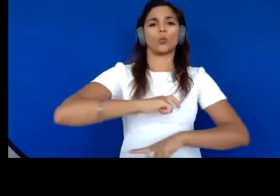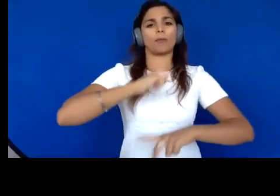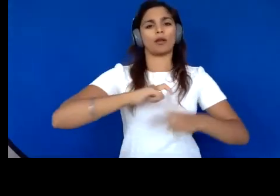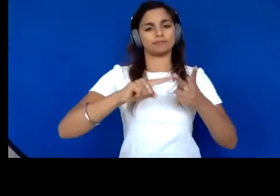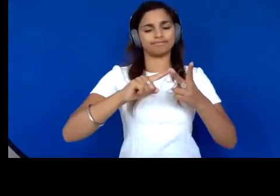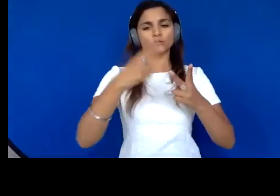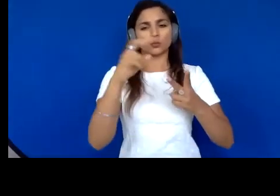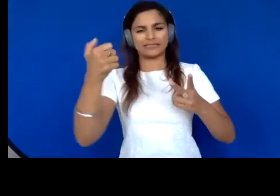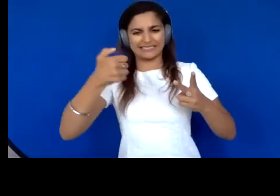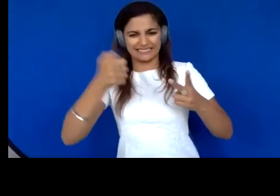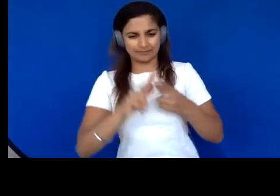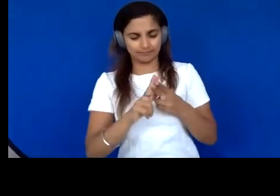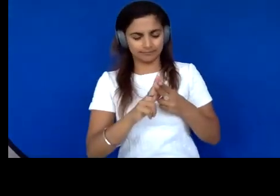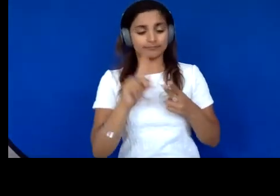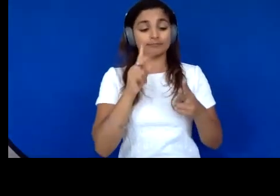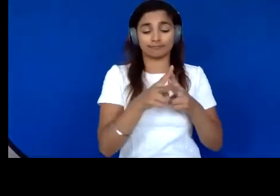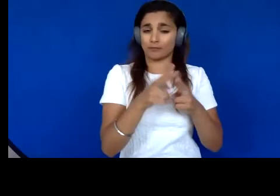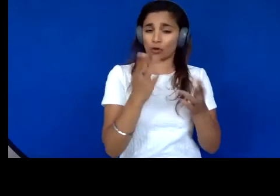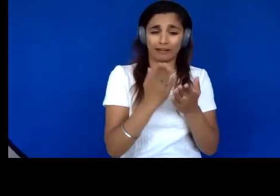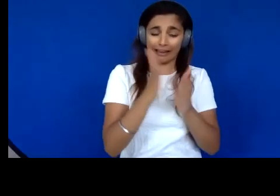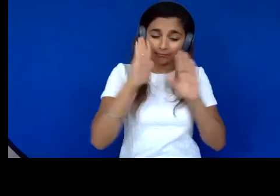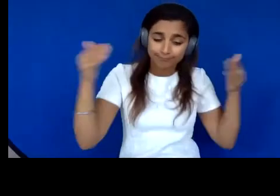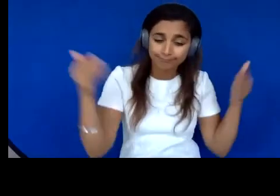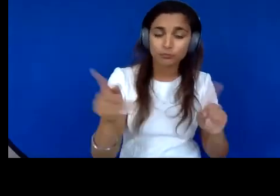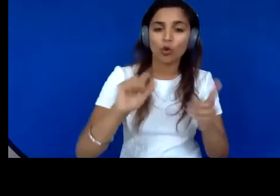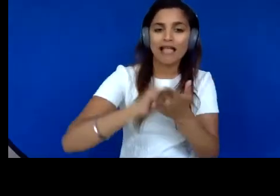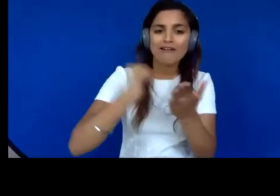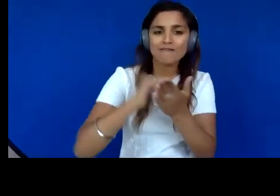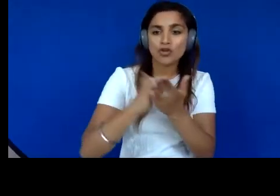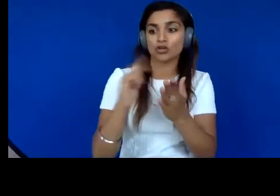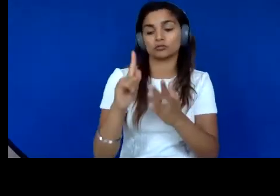backbone of Channel 4's Paralympic superhumans brand a brand is no only